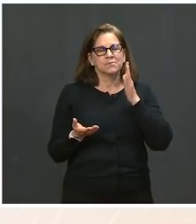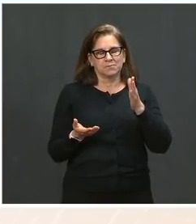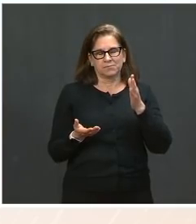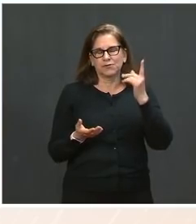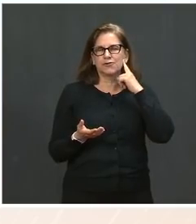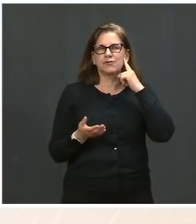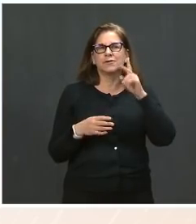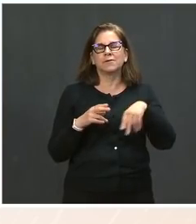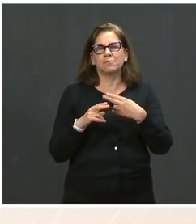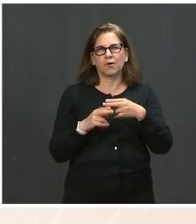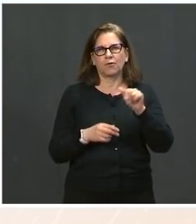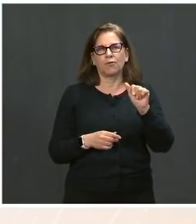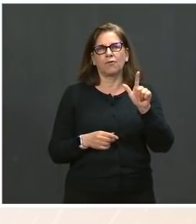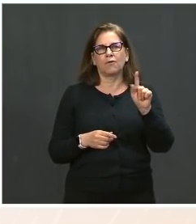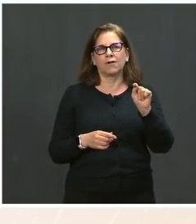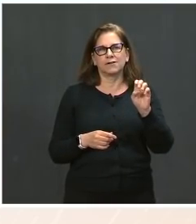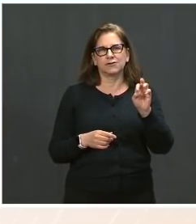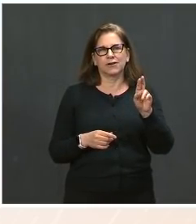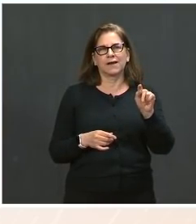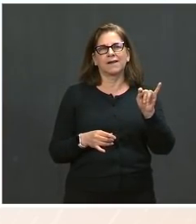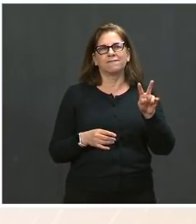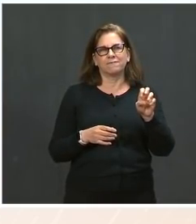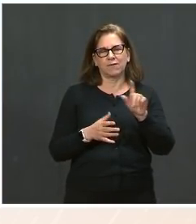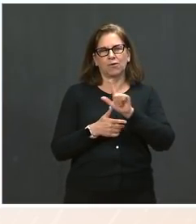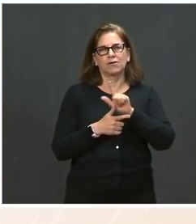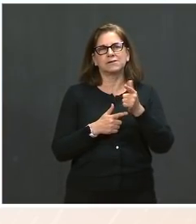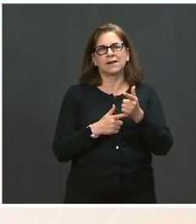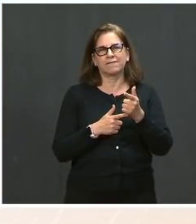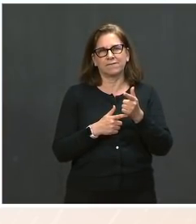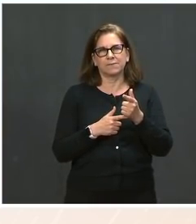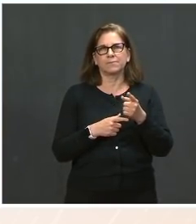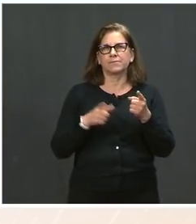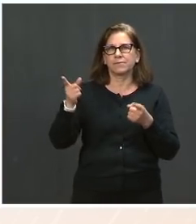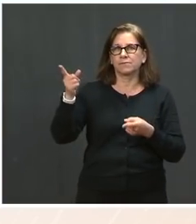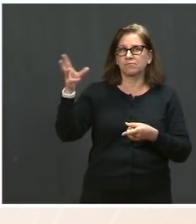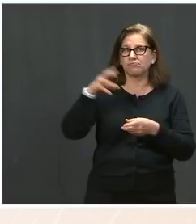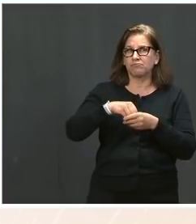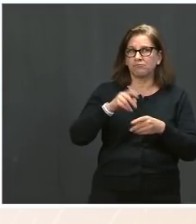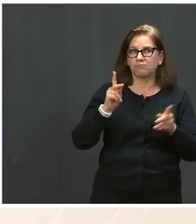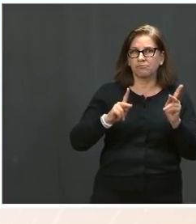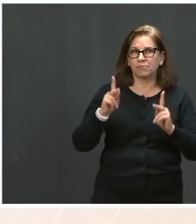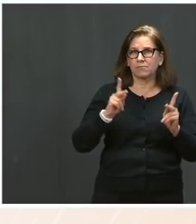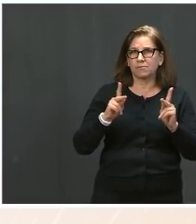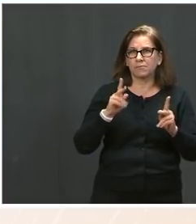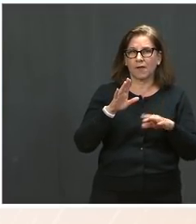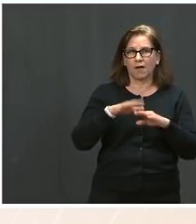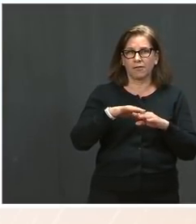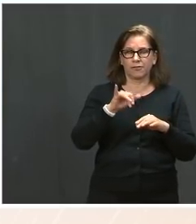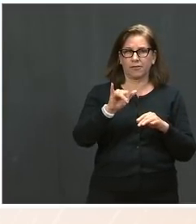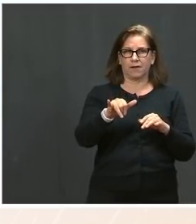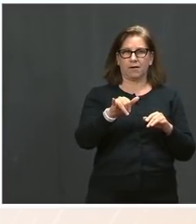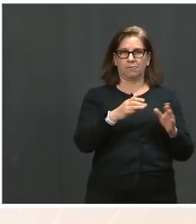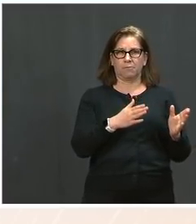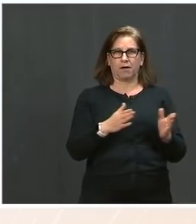to help engage the public in selling this plan. You haven't hit the road yet though. Is that something that you plan to do in the coming weeks?